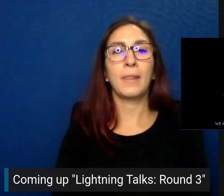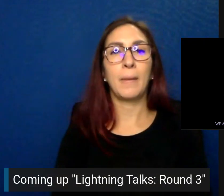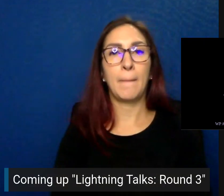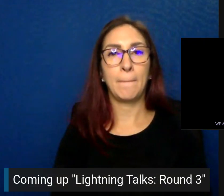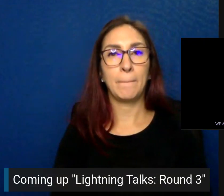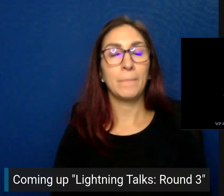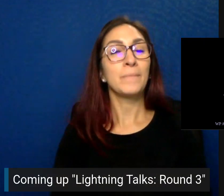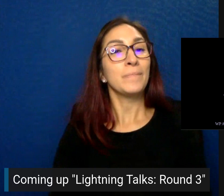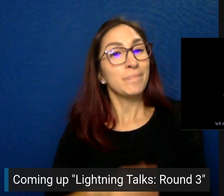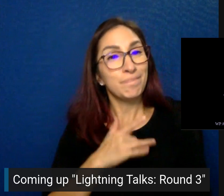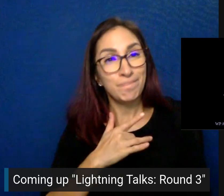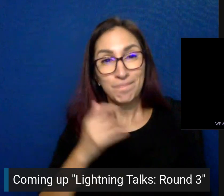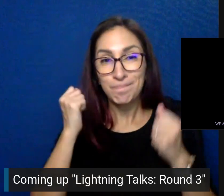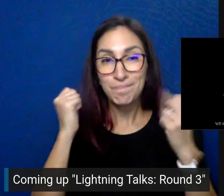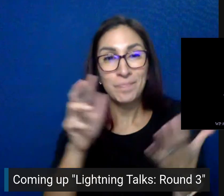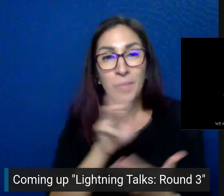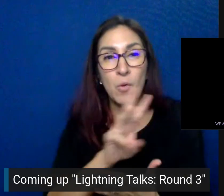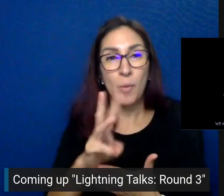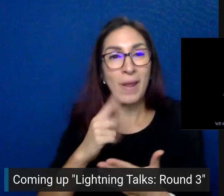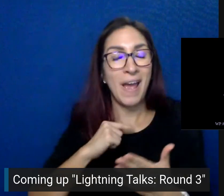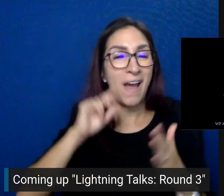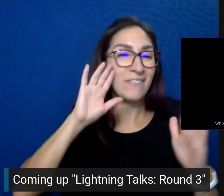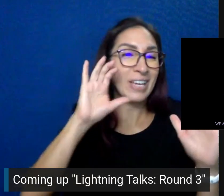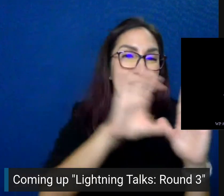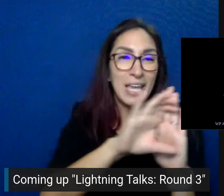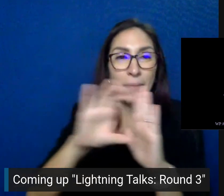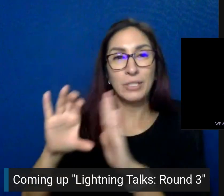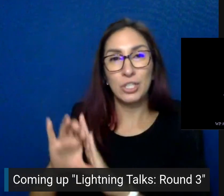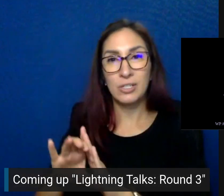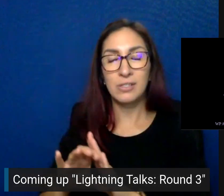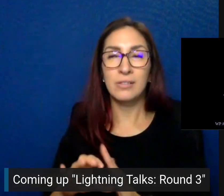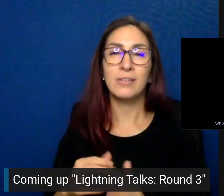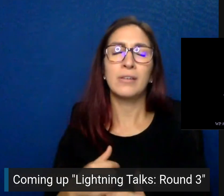This can be great to break up all of that text on the website;